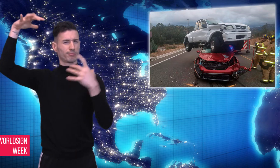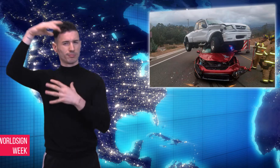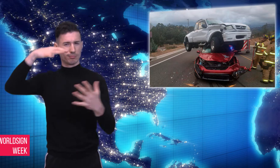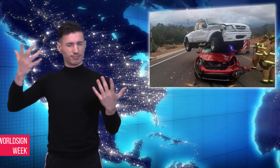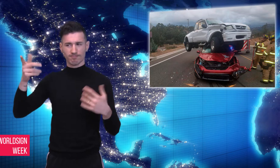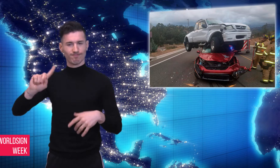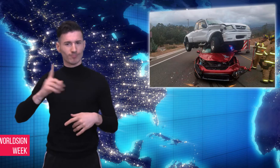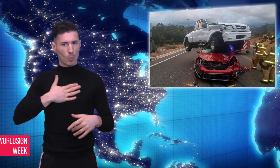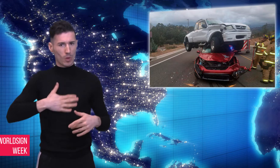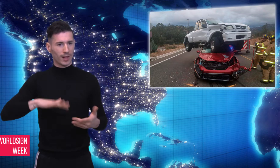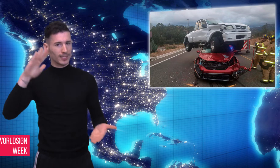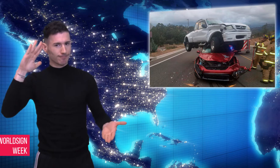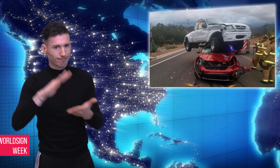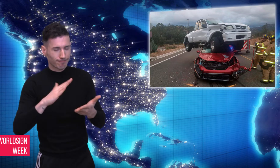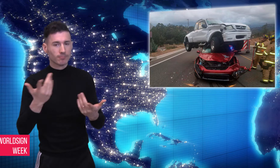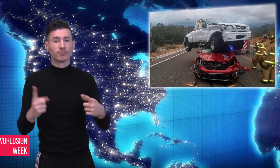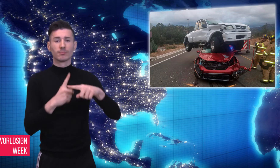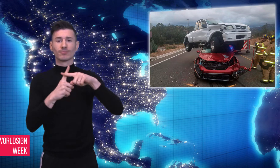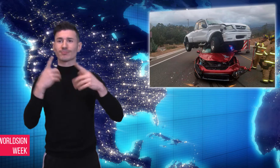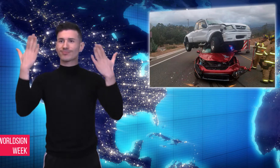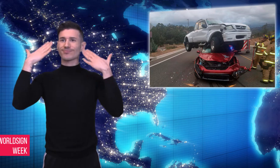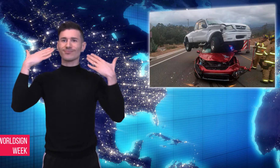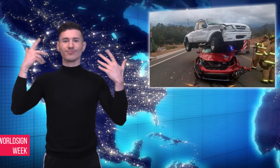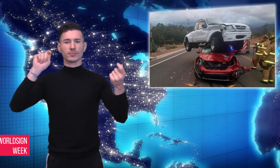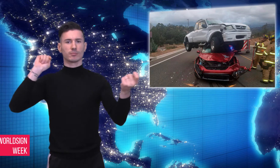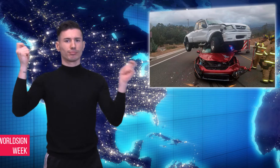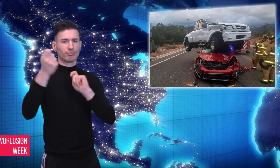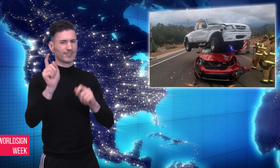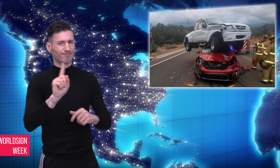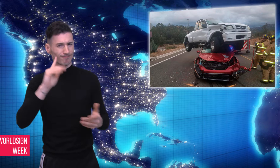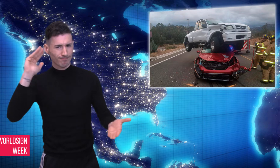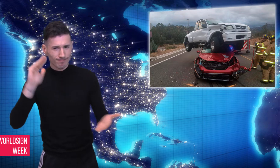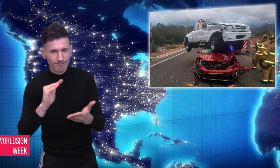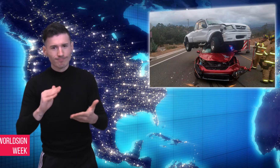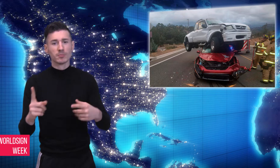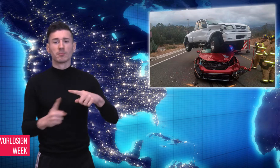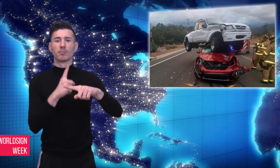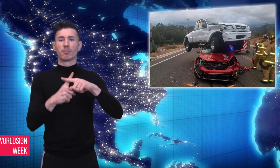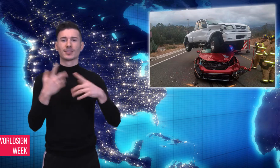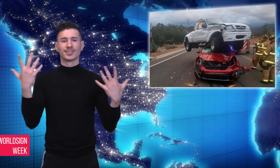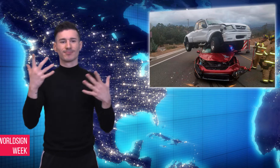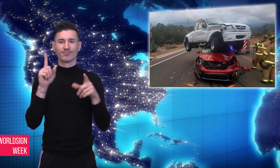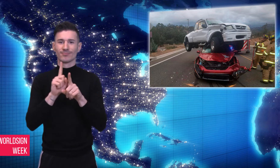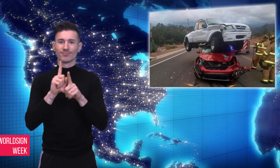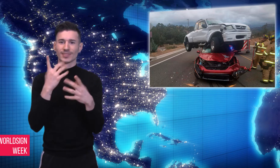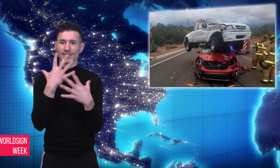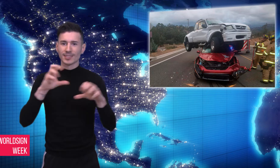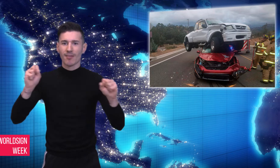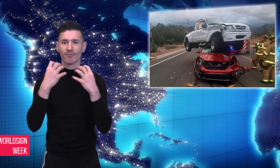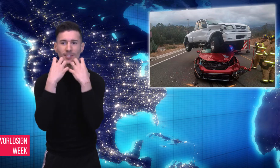government tried to explain that a speed limit would help